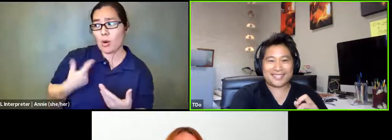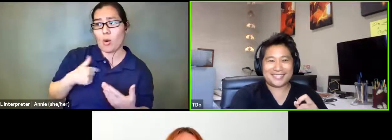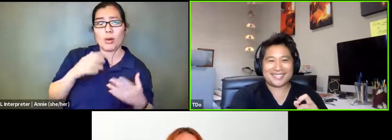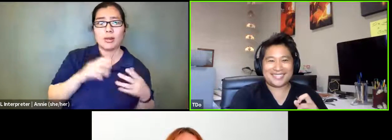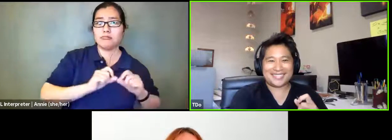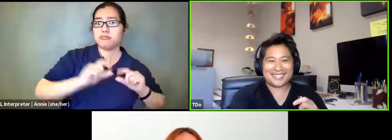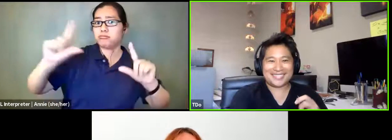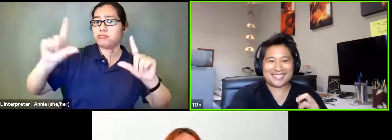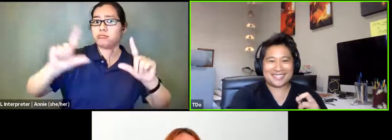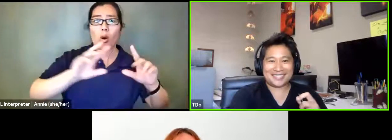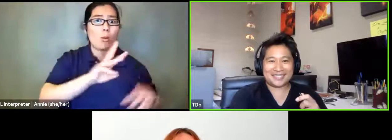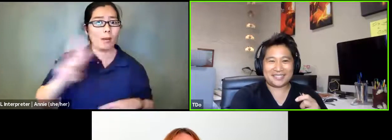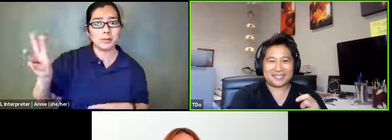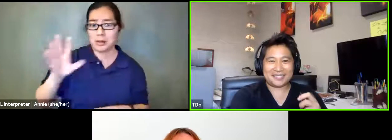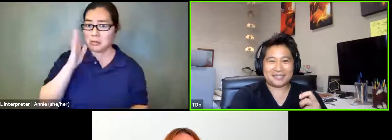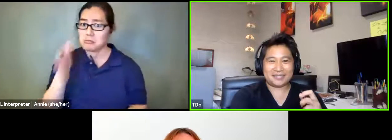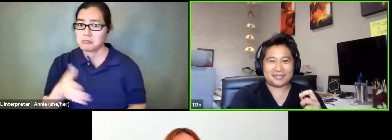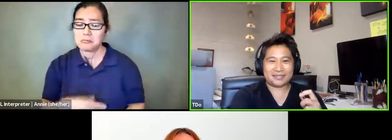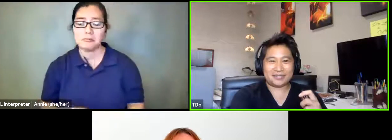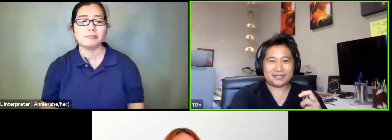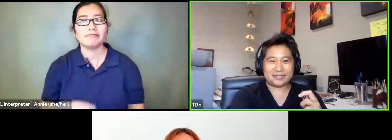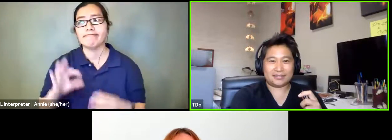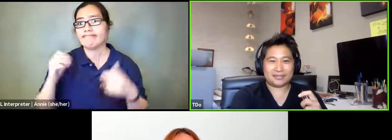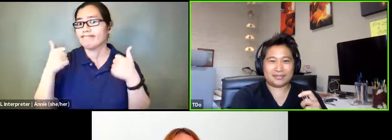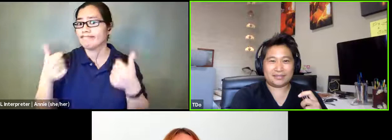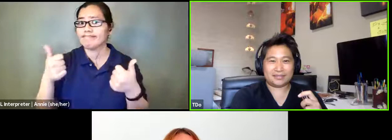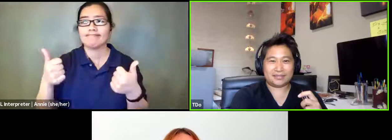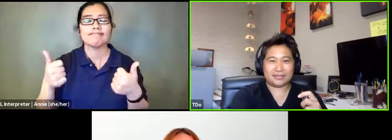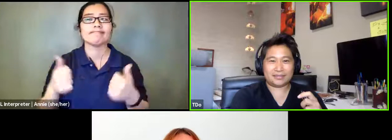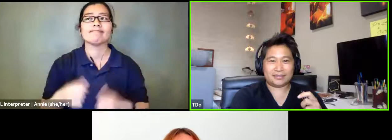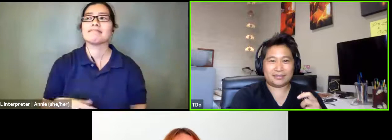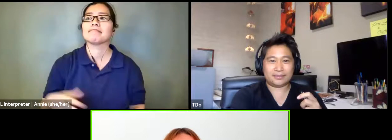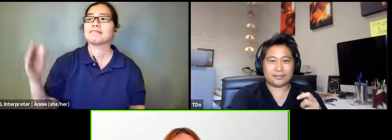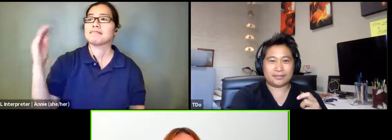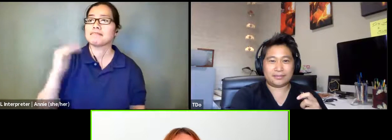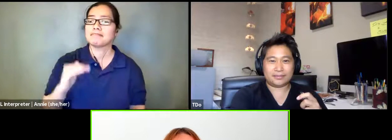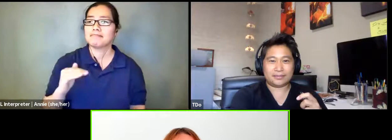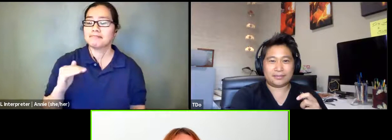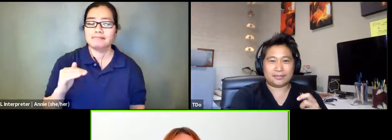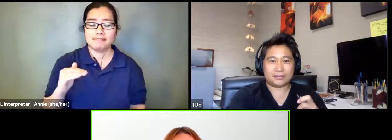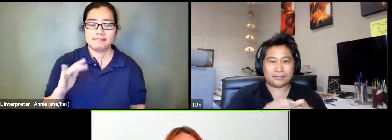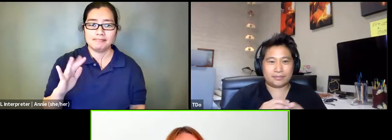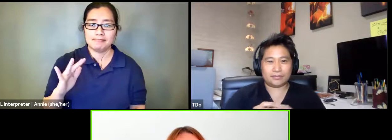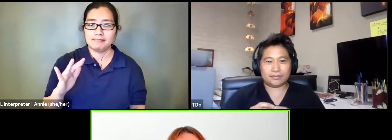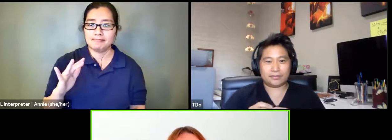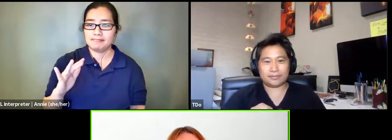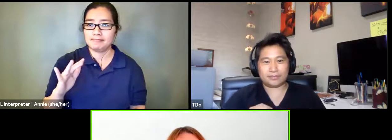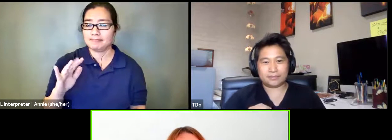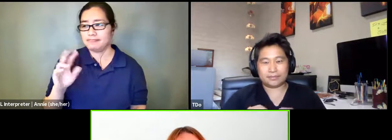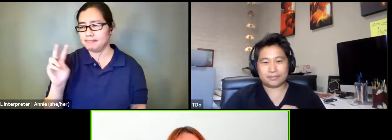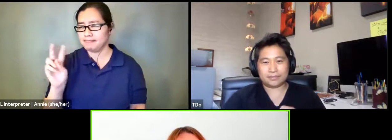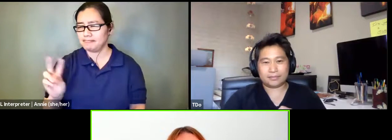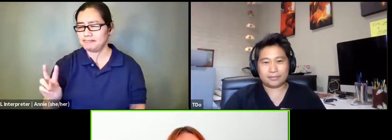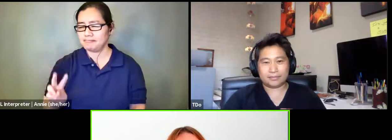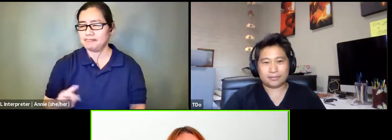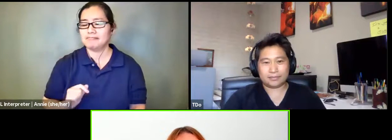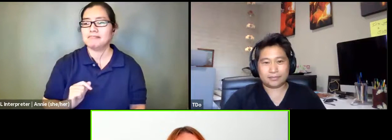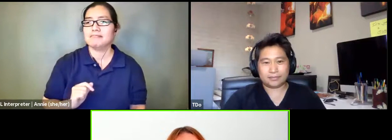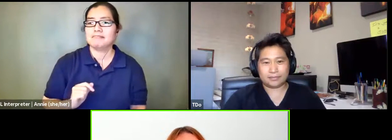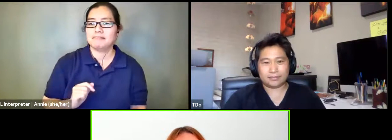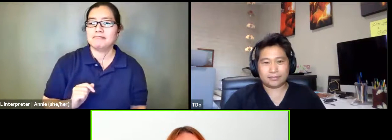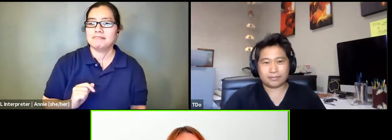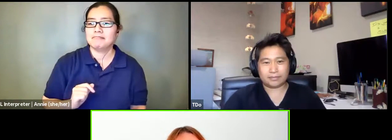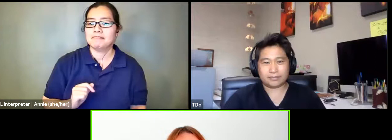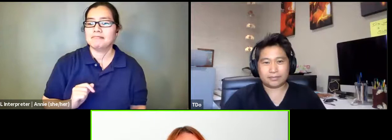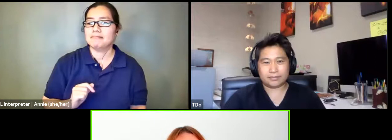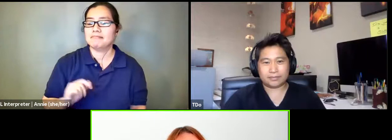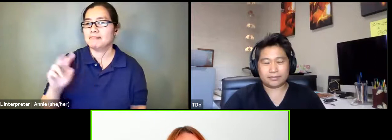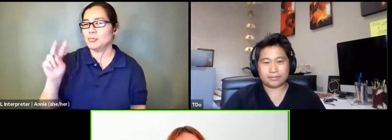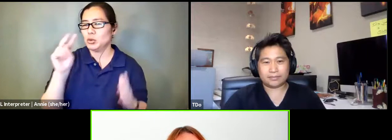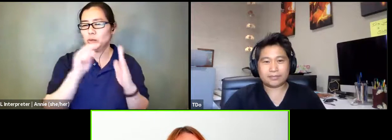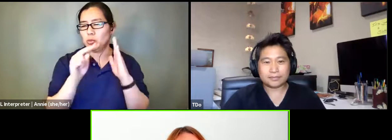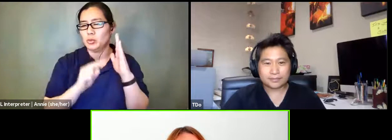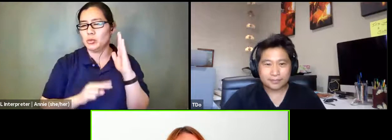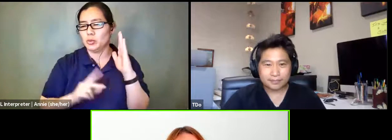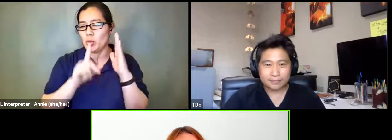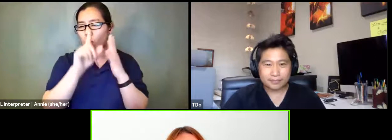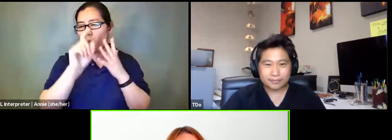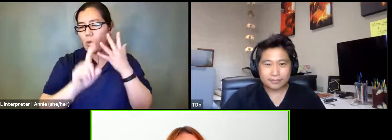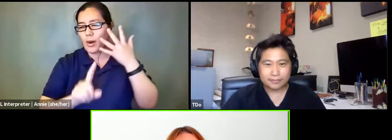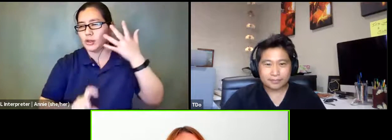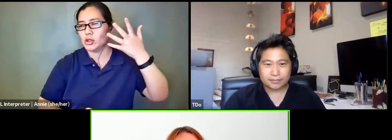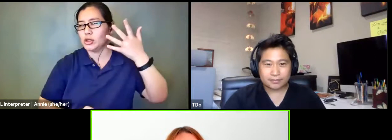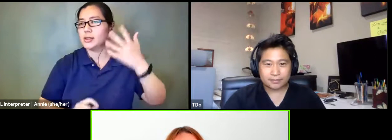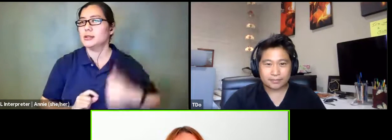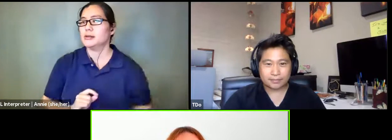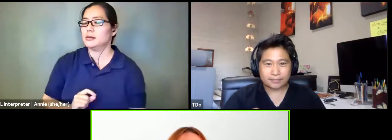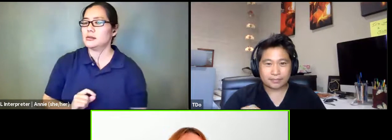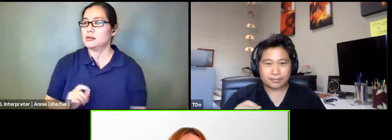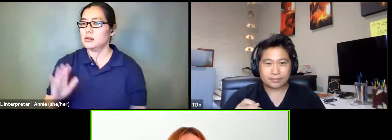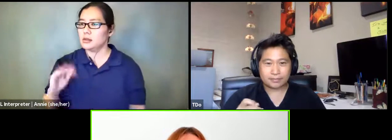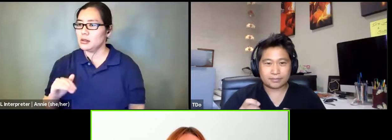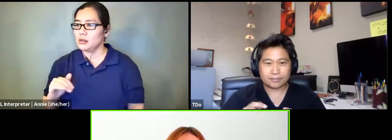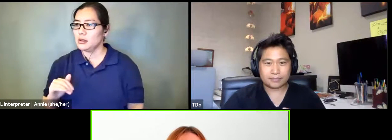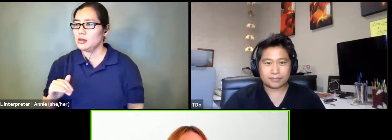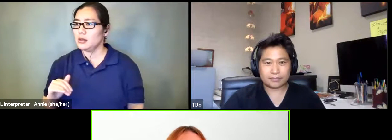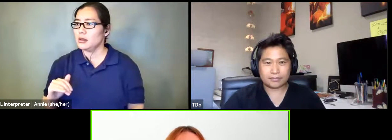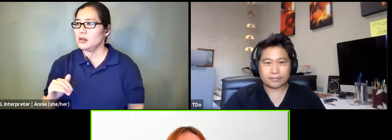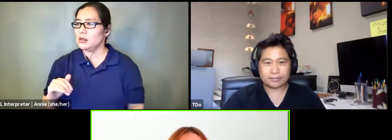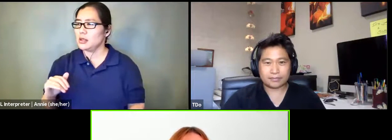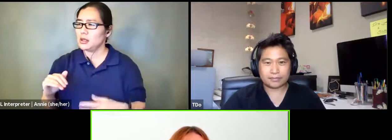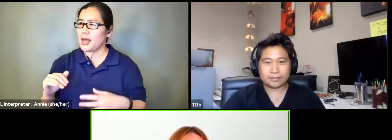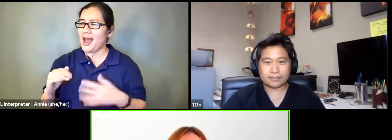Awesome. We have, let's see, reading through the questions here. Poppy asks,